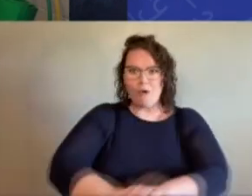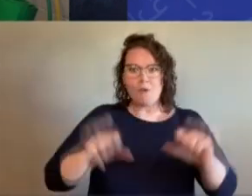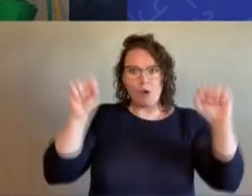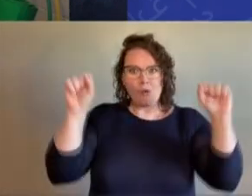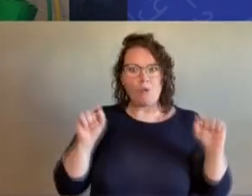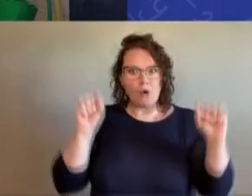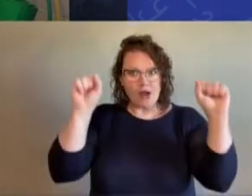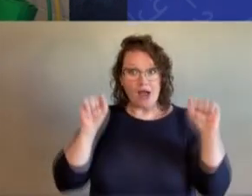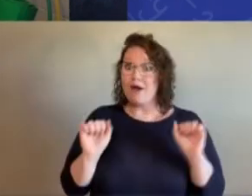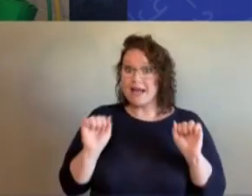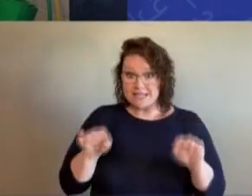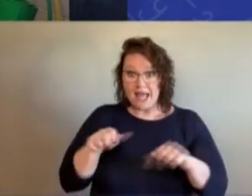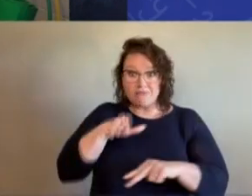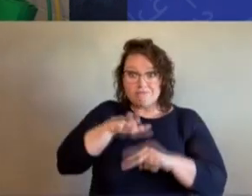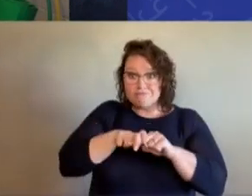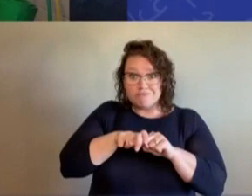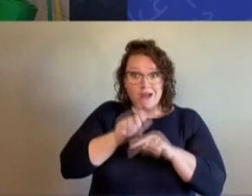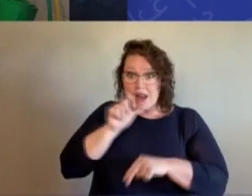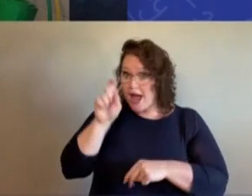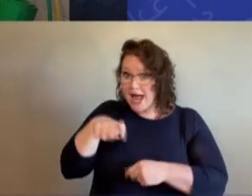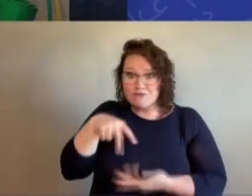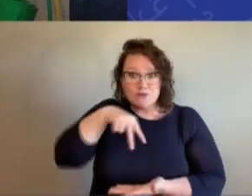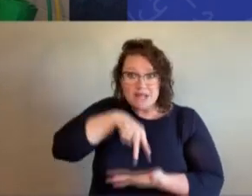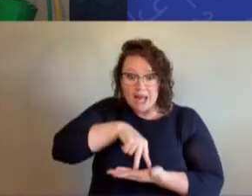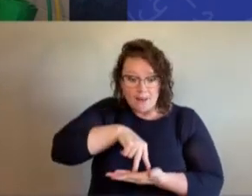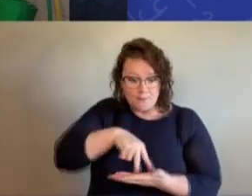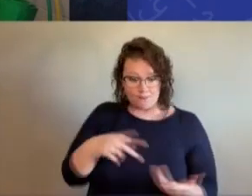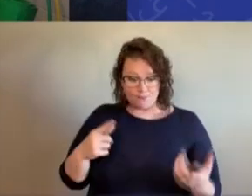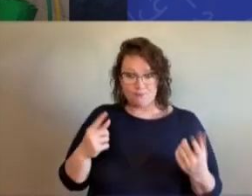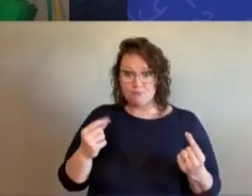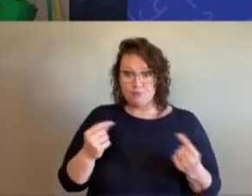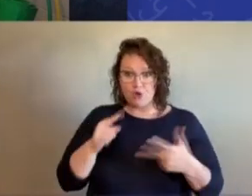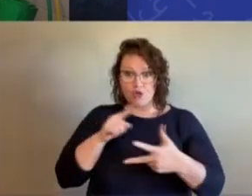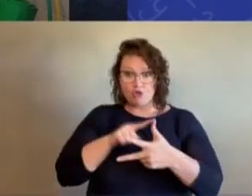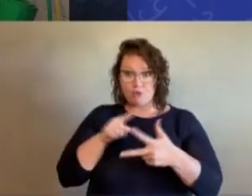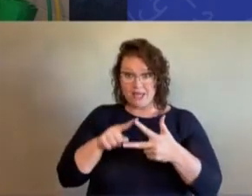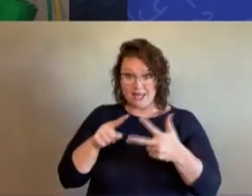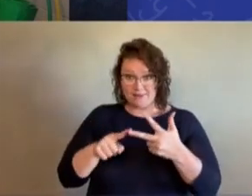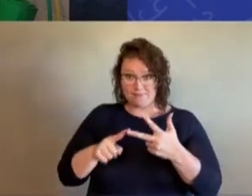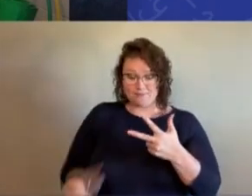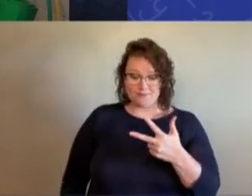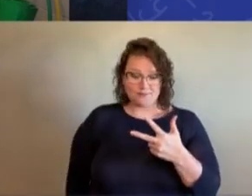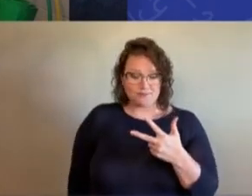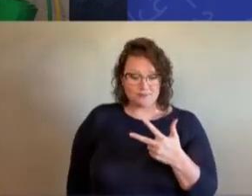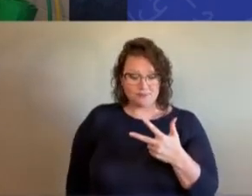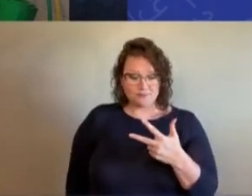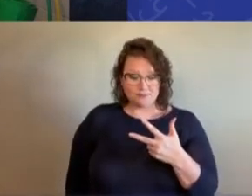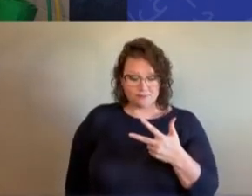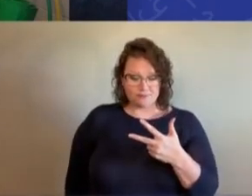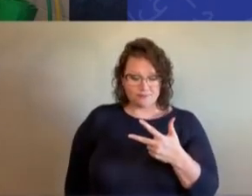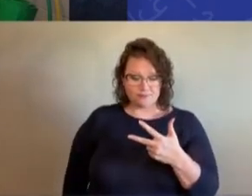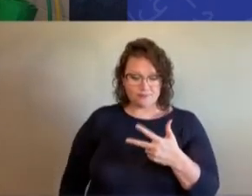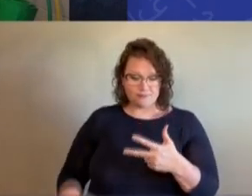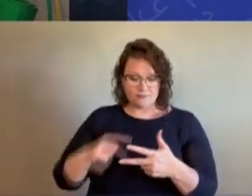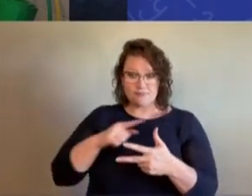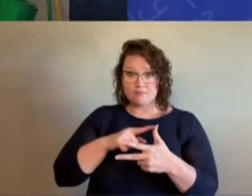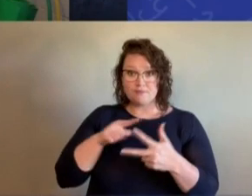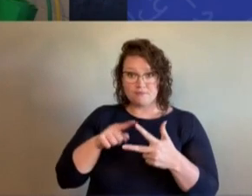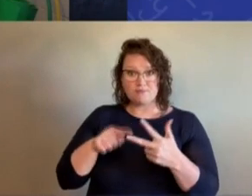hi, I am a PE teacher. I want to go ever a quick, fun workout that you can do while sitting down.